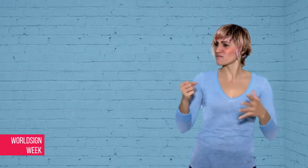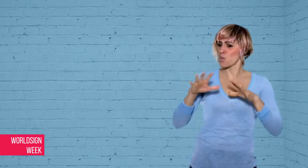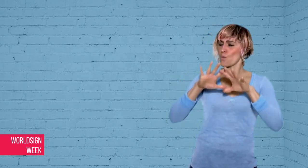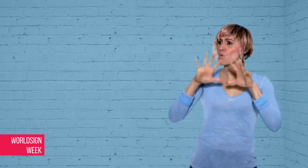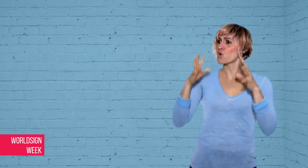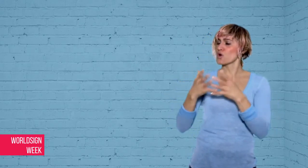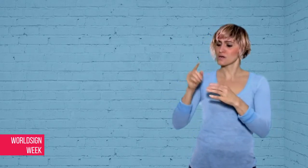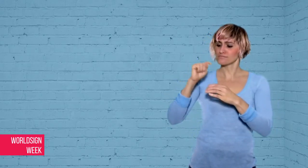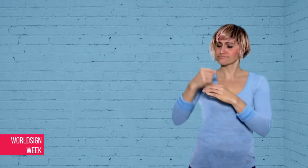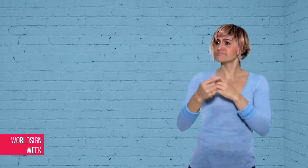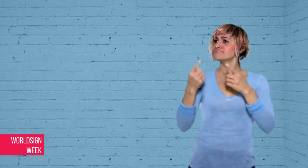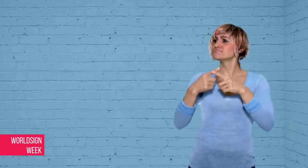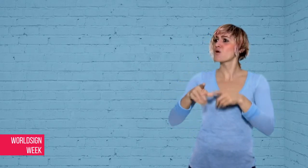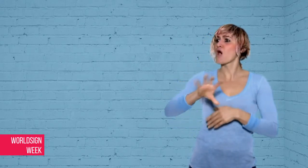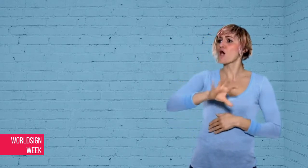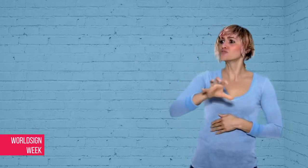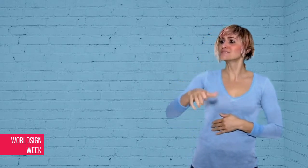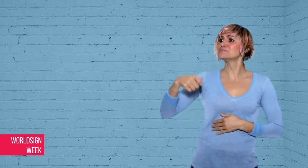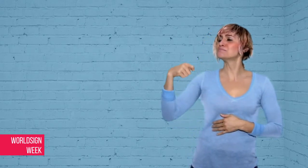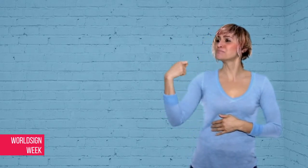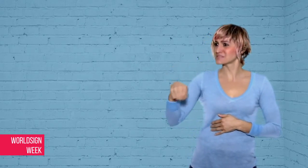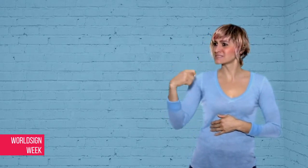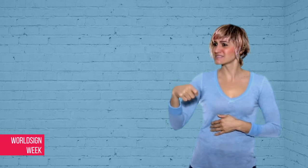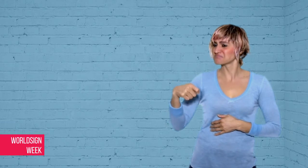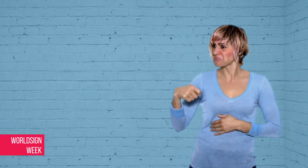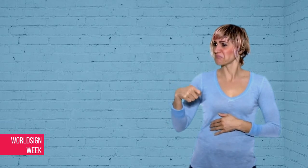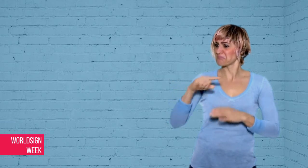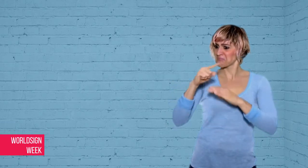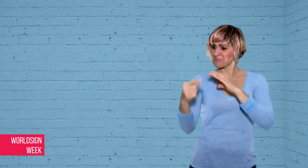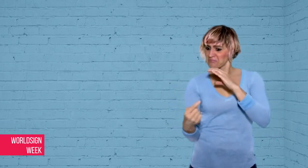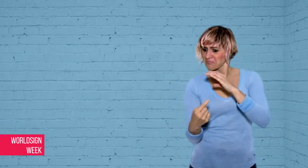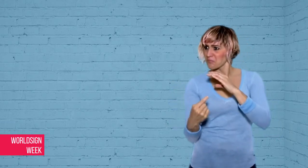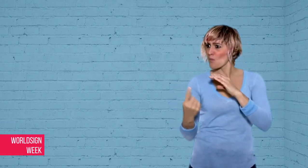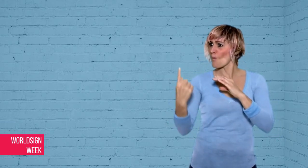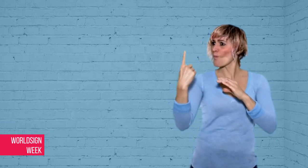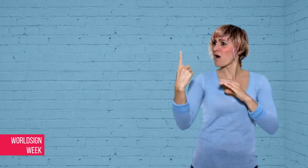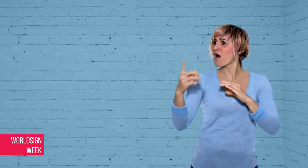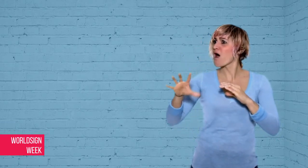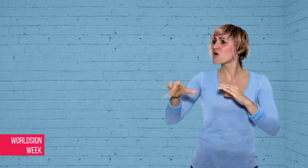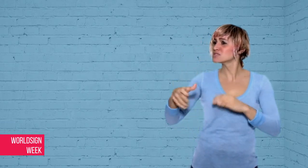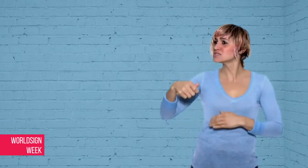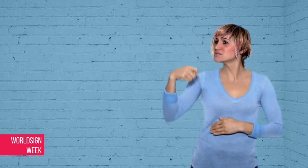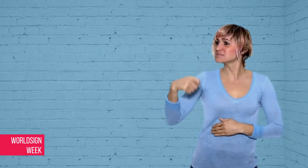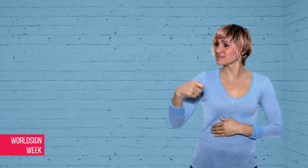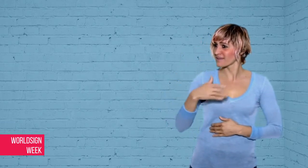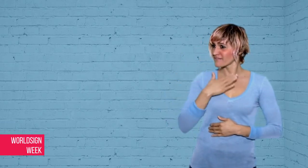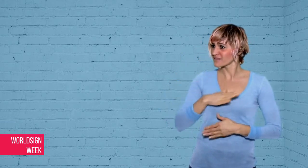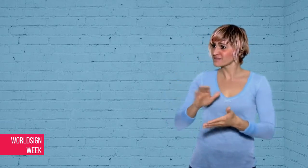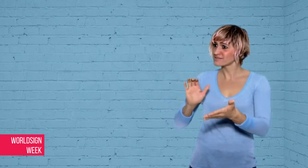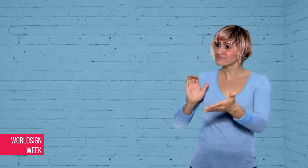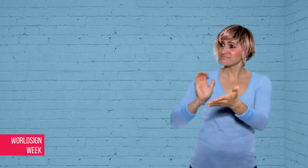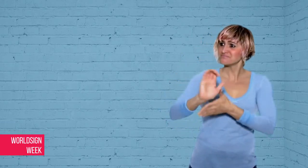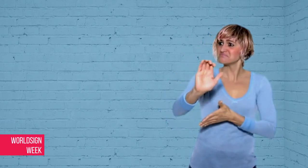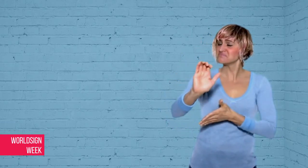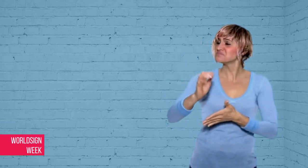Another president in the world is going be